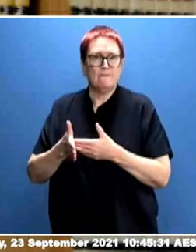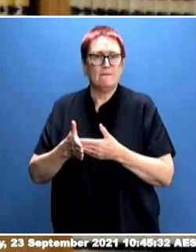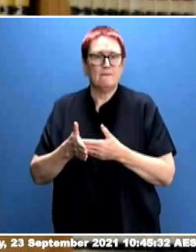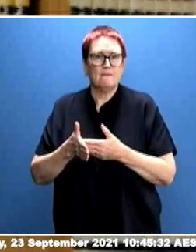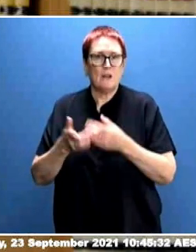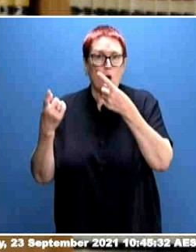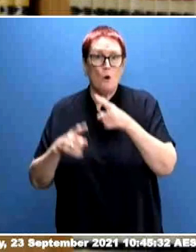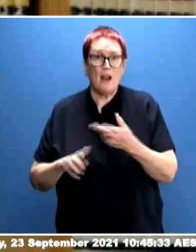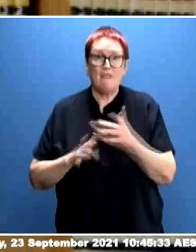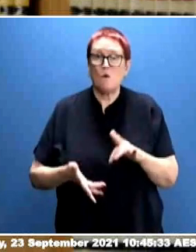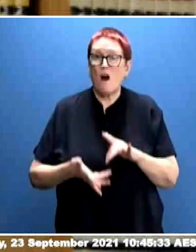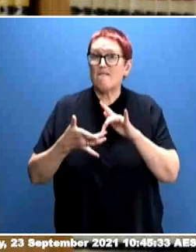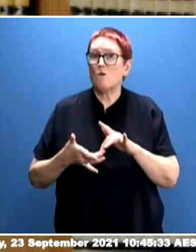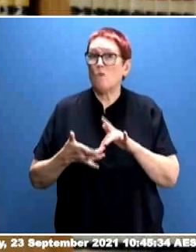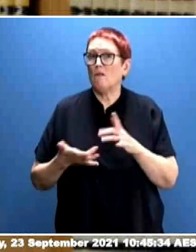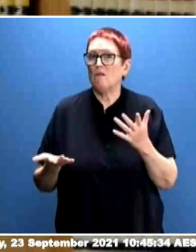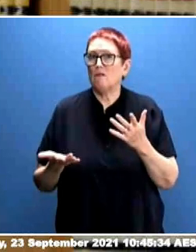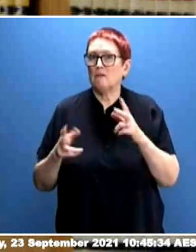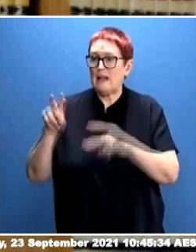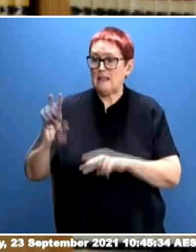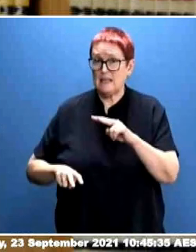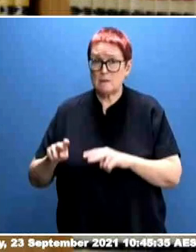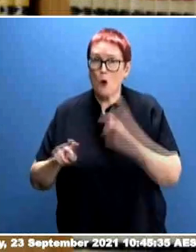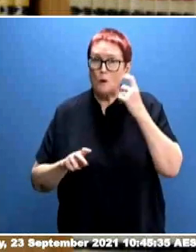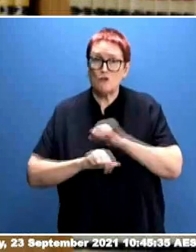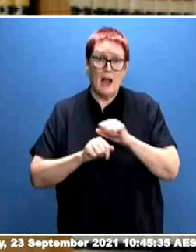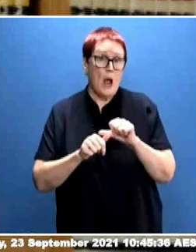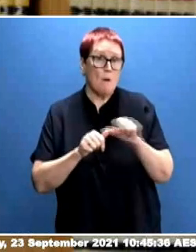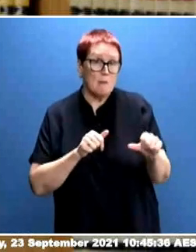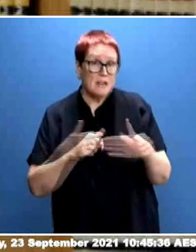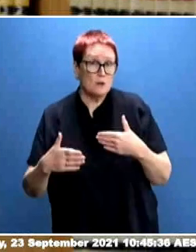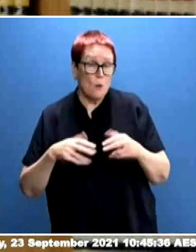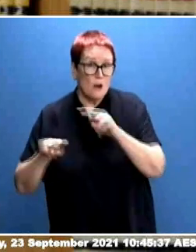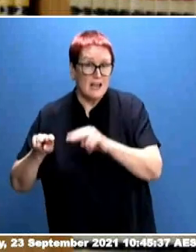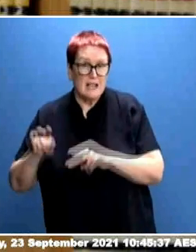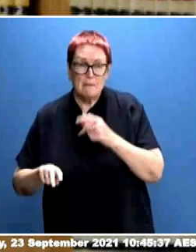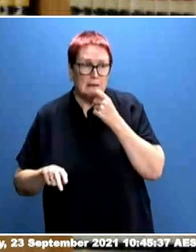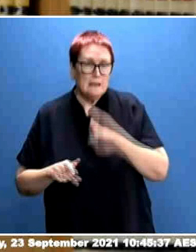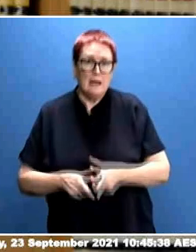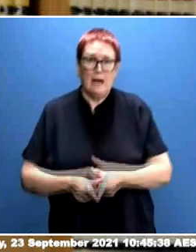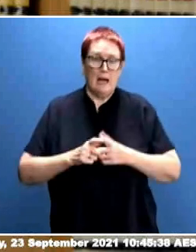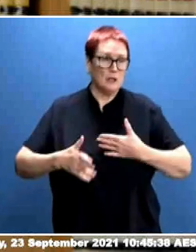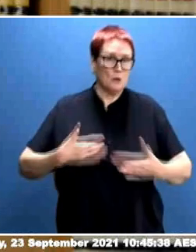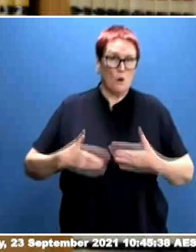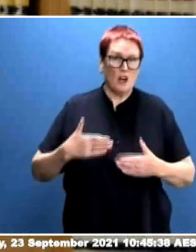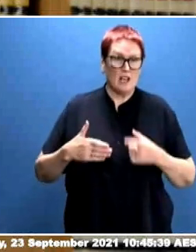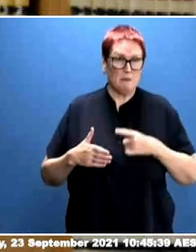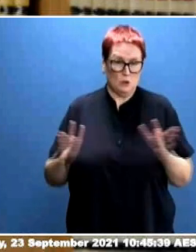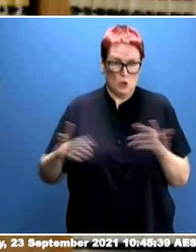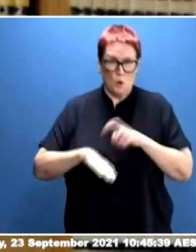and we do our best to arrange that, but it is a challenge to be able to make such arrangements in such a short timeframe.